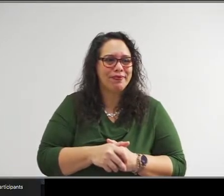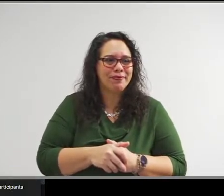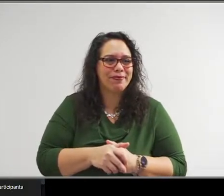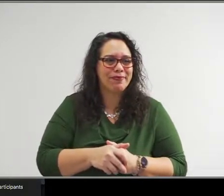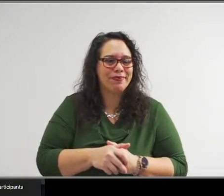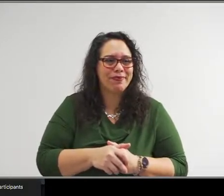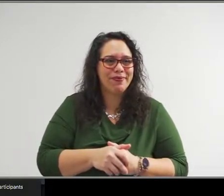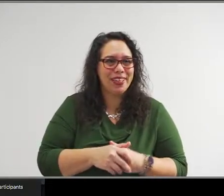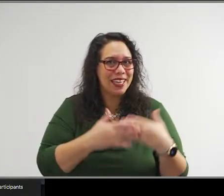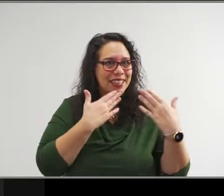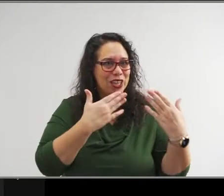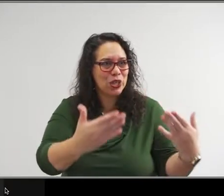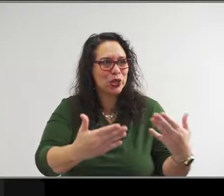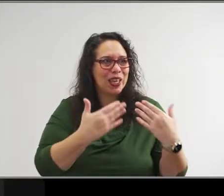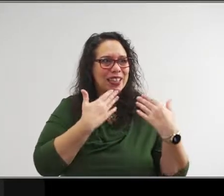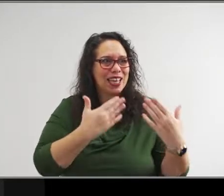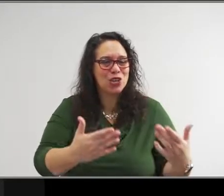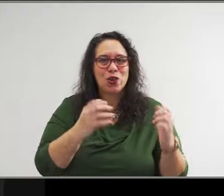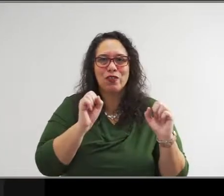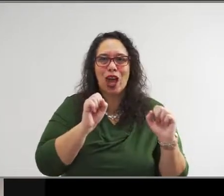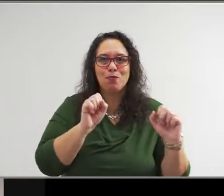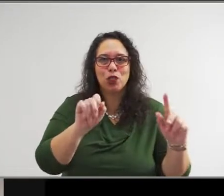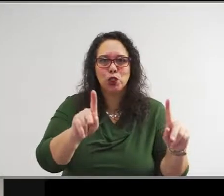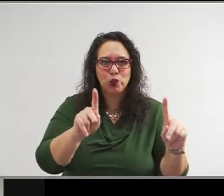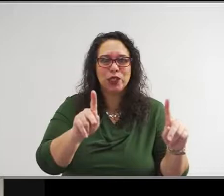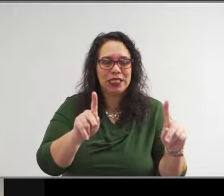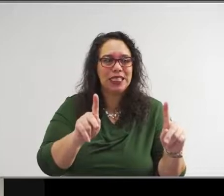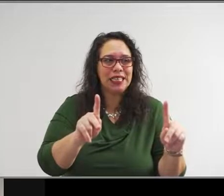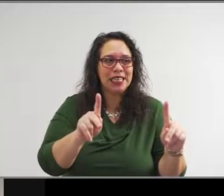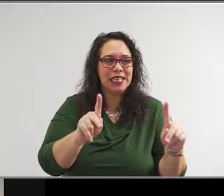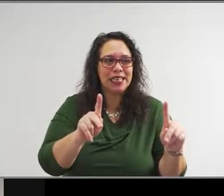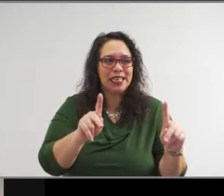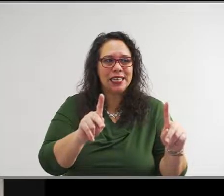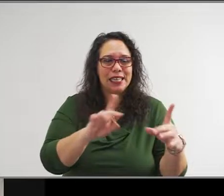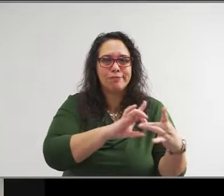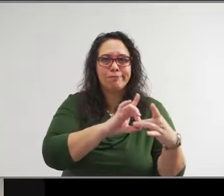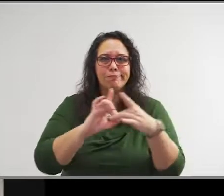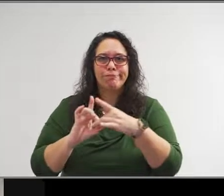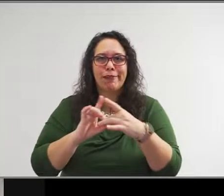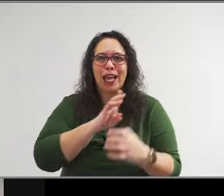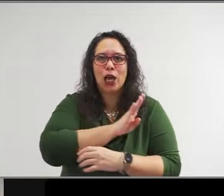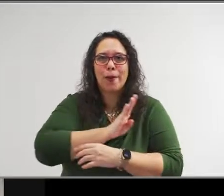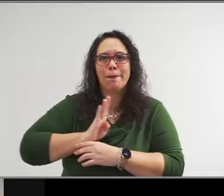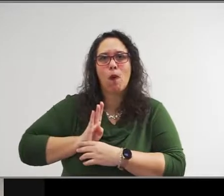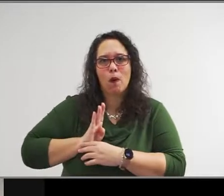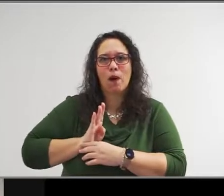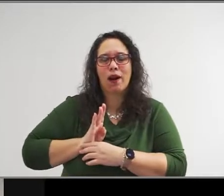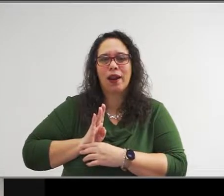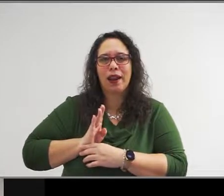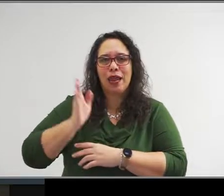Thank you. Thank you for the opportunity to be a part of the board and to present this evening.